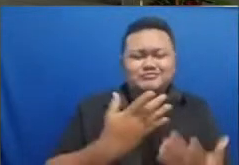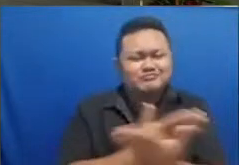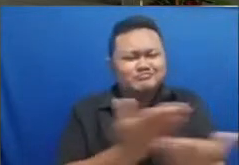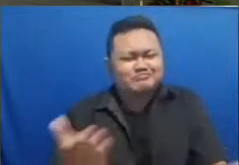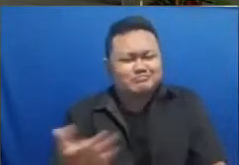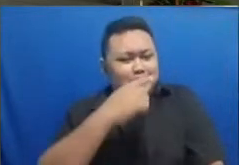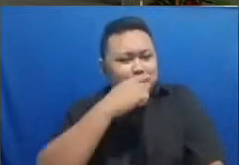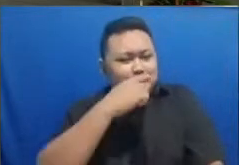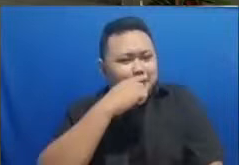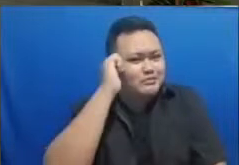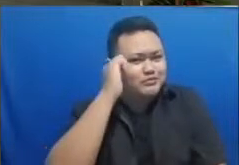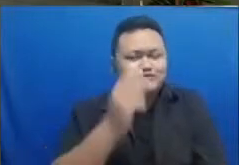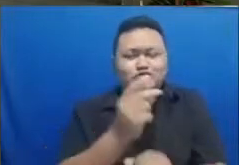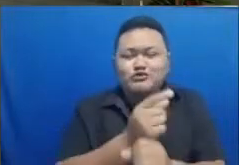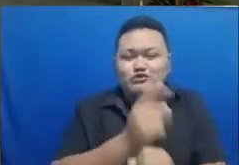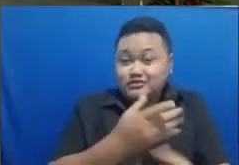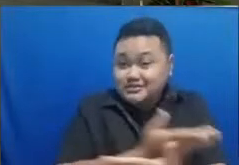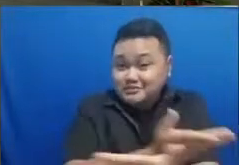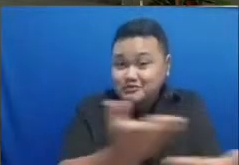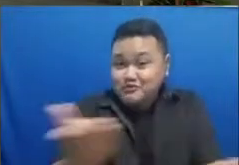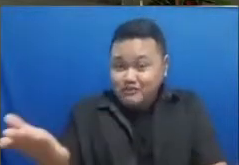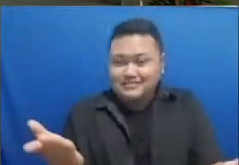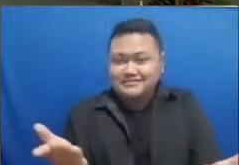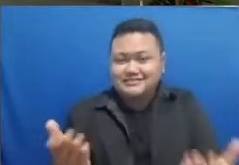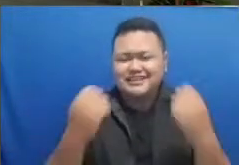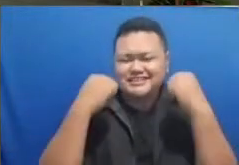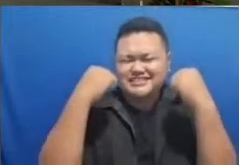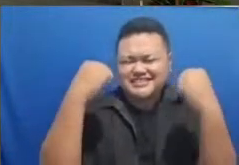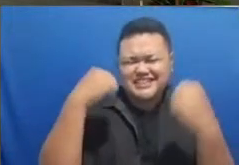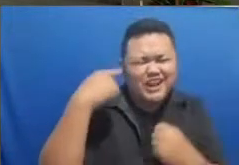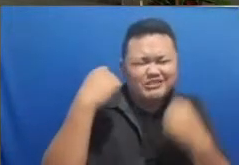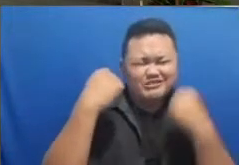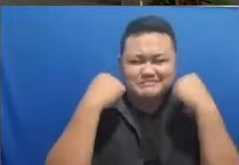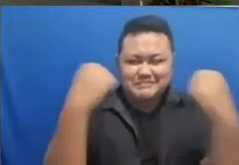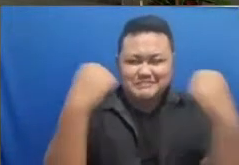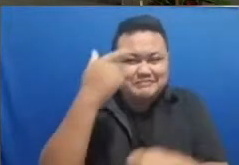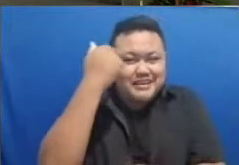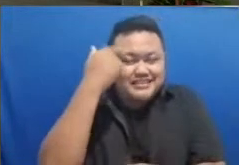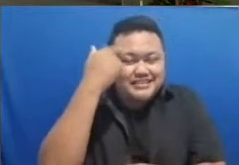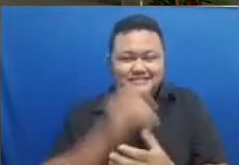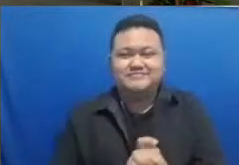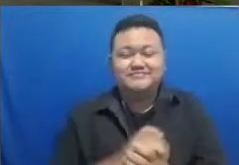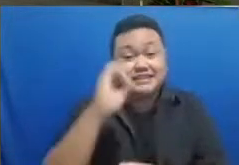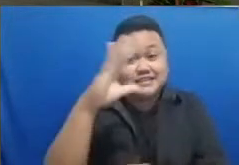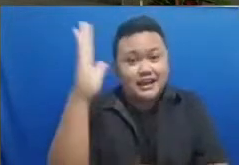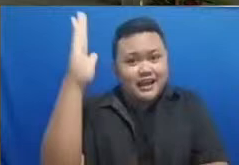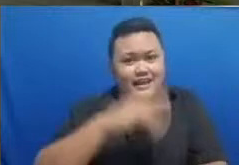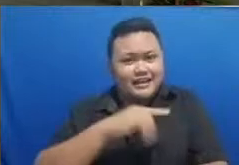archipelago who are passionate about learning which today I'm also very excited, ladies and gentlemen, because